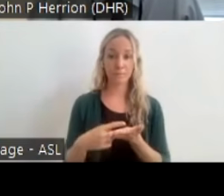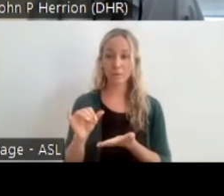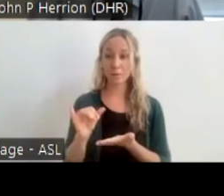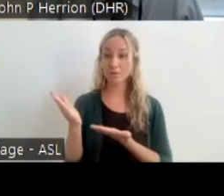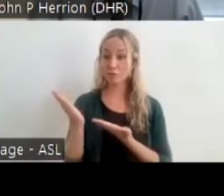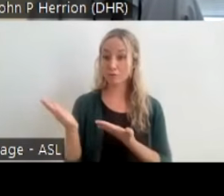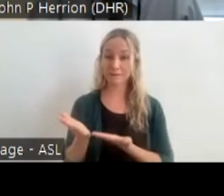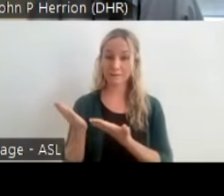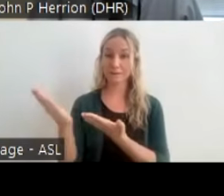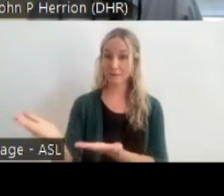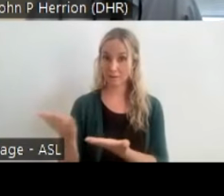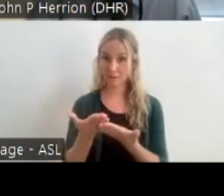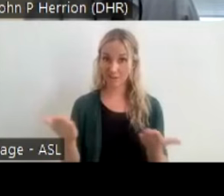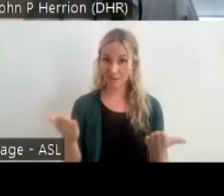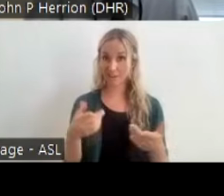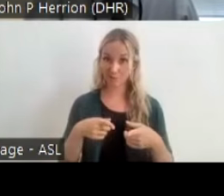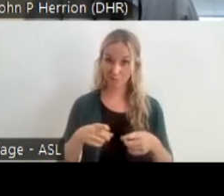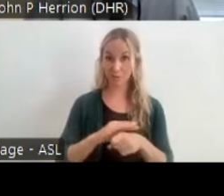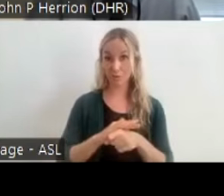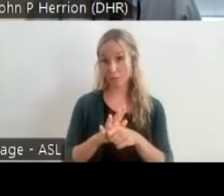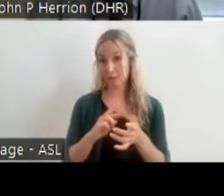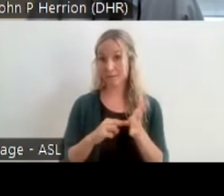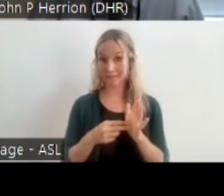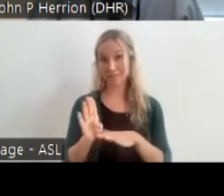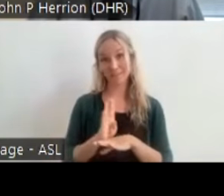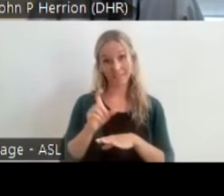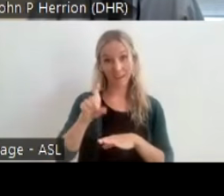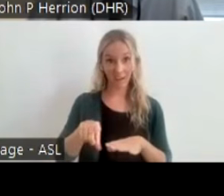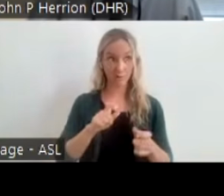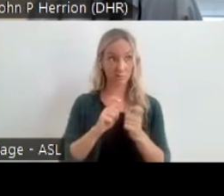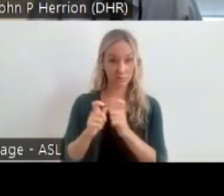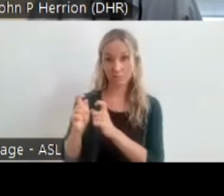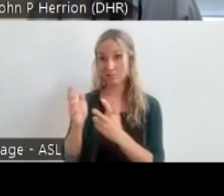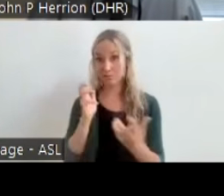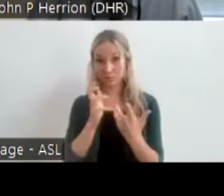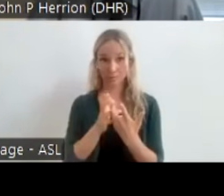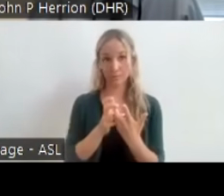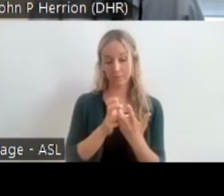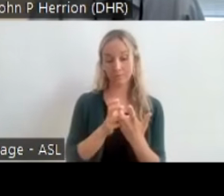people can get curbside service or delivery at home, And that can help people with disabilities fundamentally,